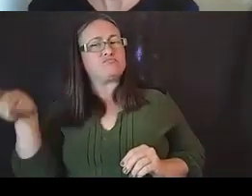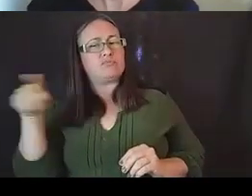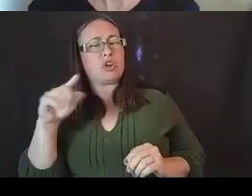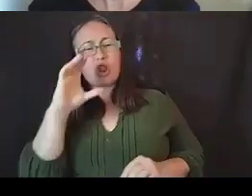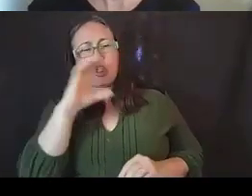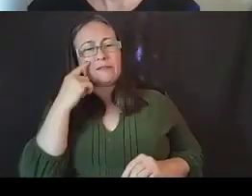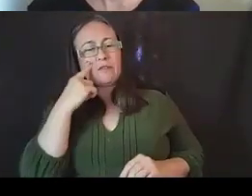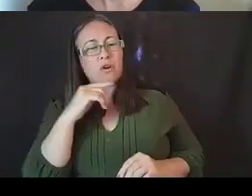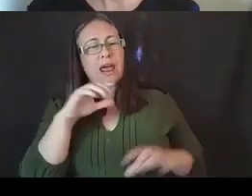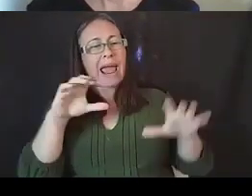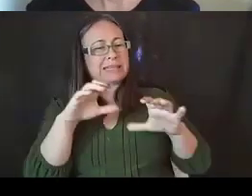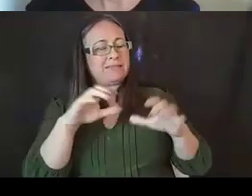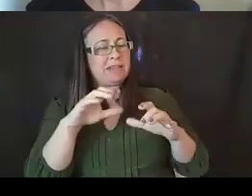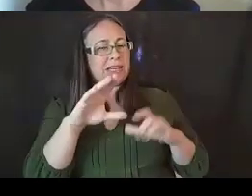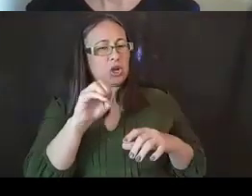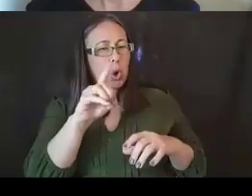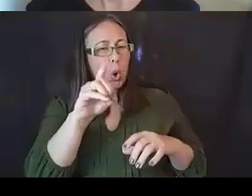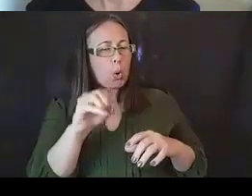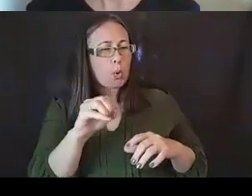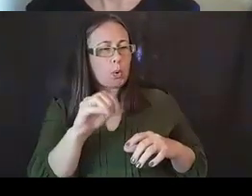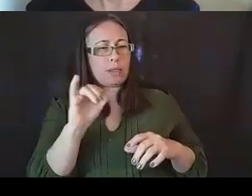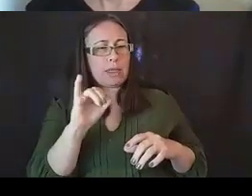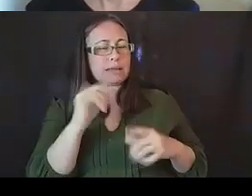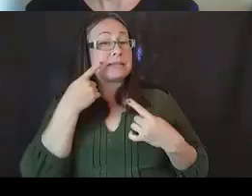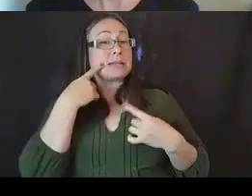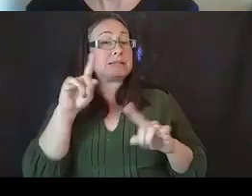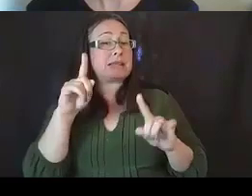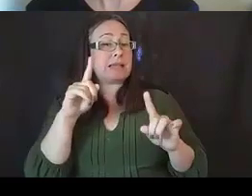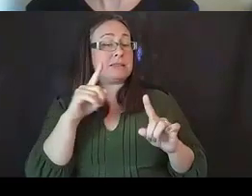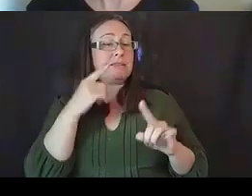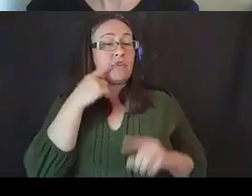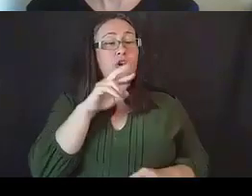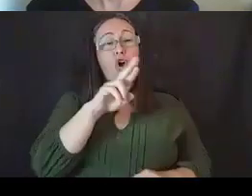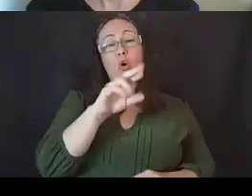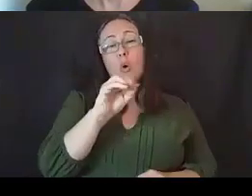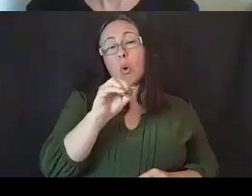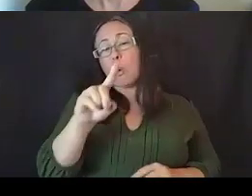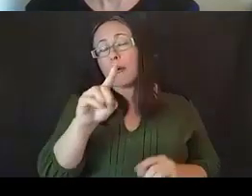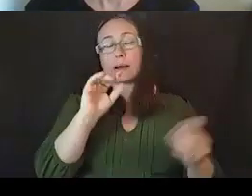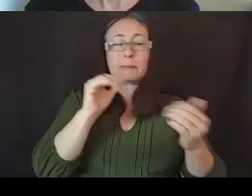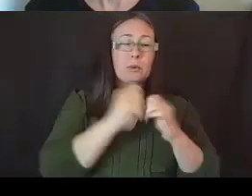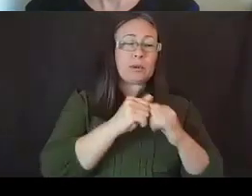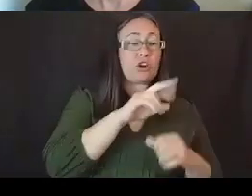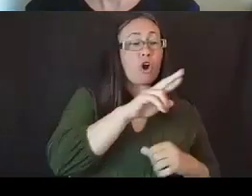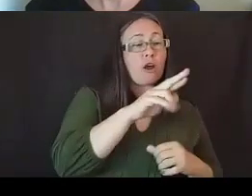If they wanted to see the difference between the success rates for an RO1 versus an R15 or something.